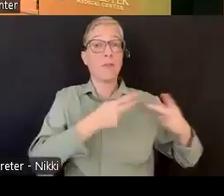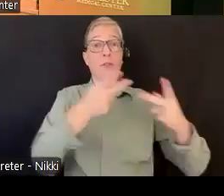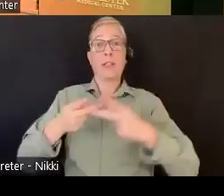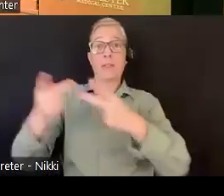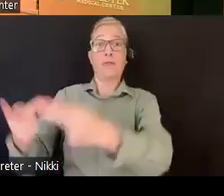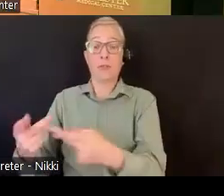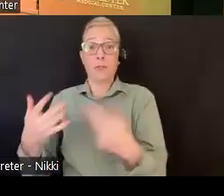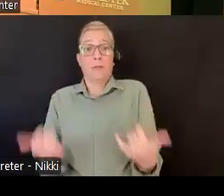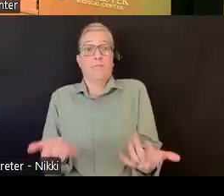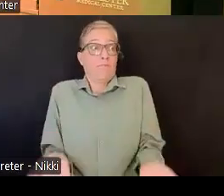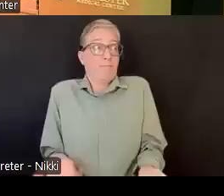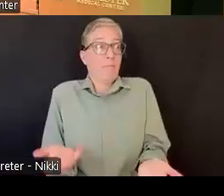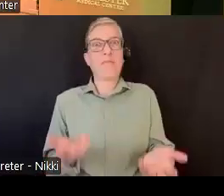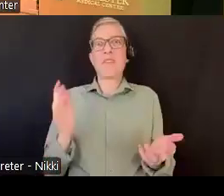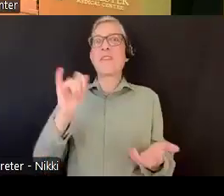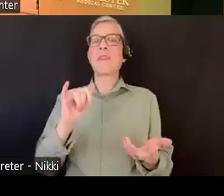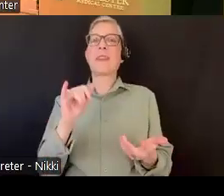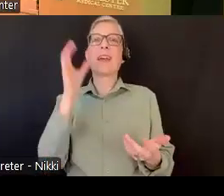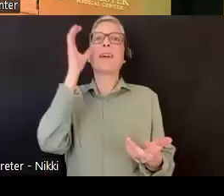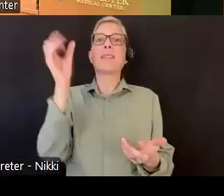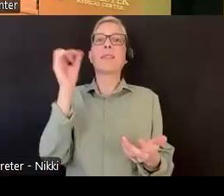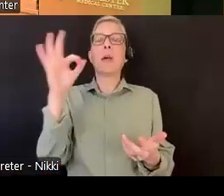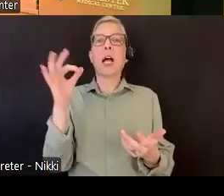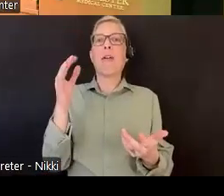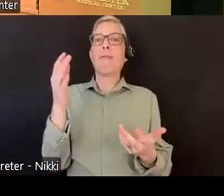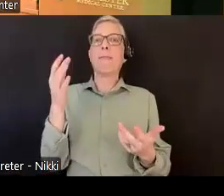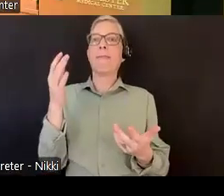of volunteering to help elderly people, to help people with mental illness, to help children,